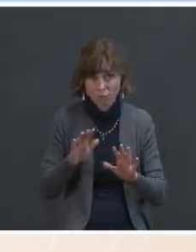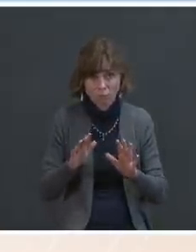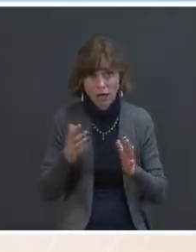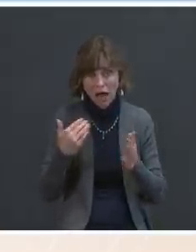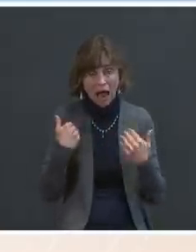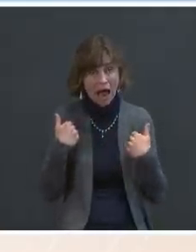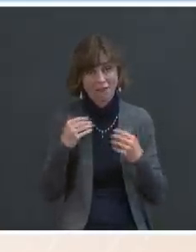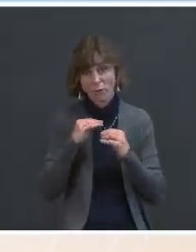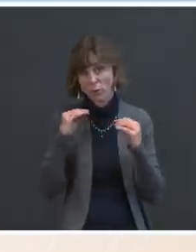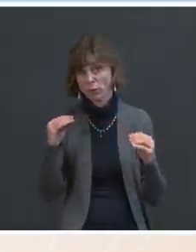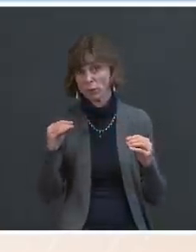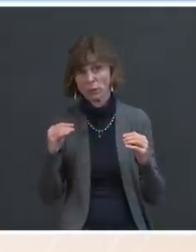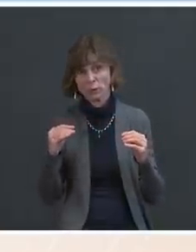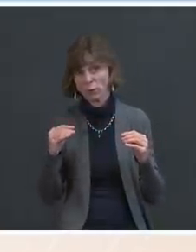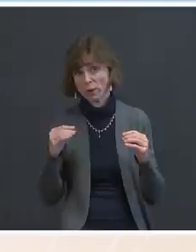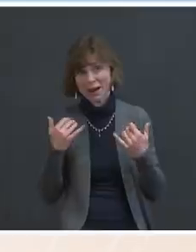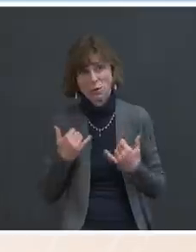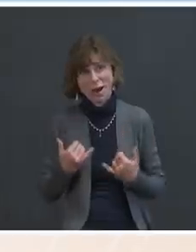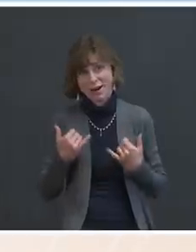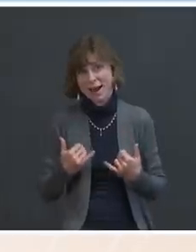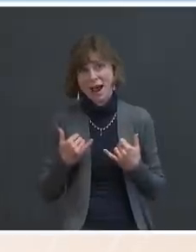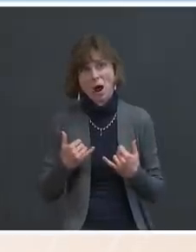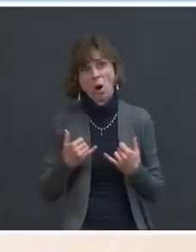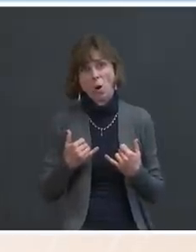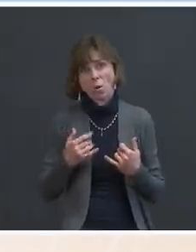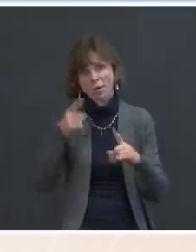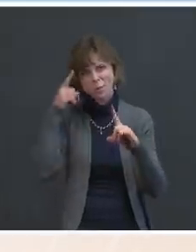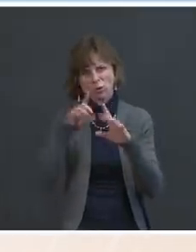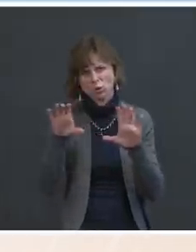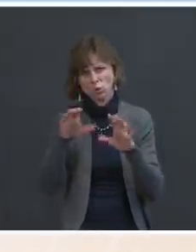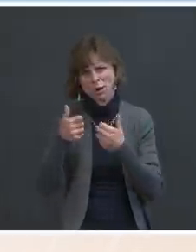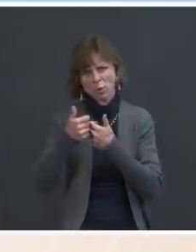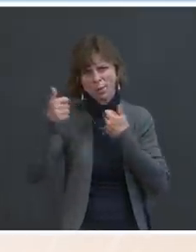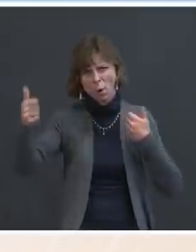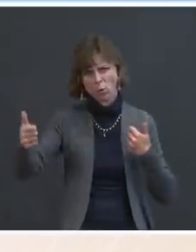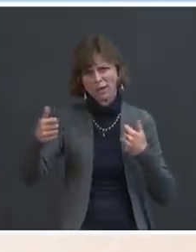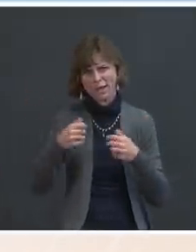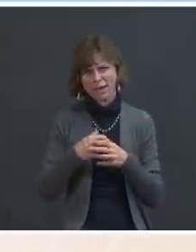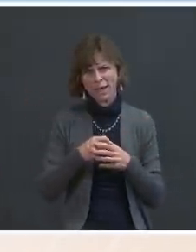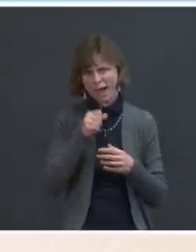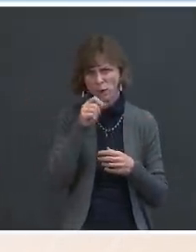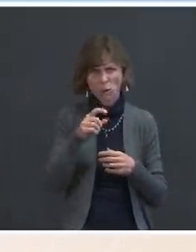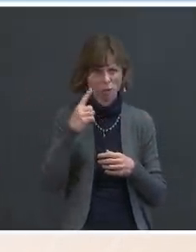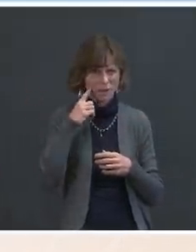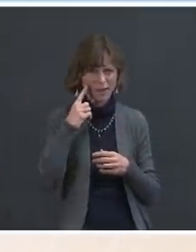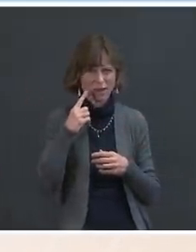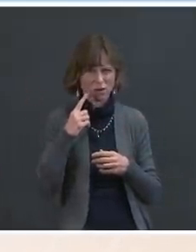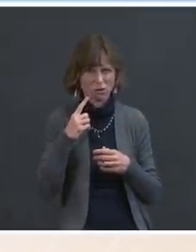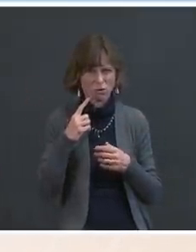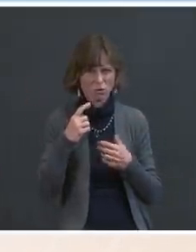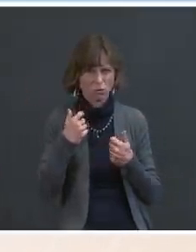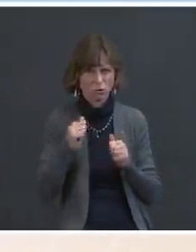I think, at this point, the intention is to do it remotely, I believe. And I don't think there's an intention to change that, but I'm happy to check on that for you.